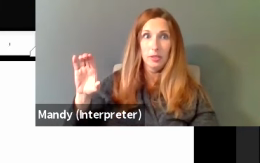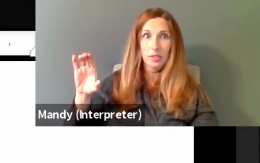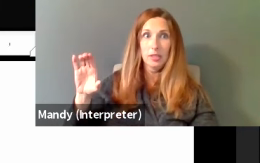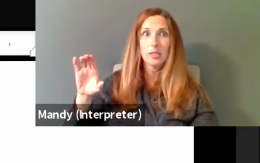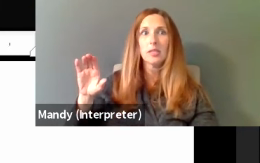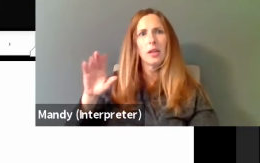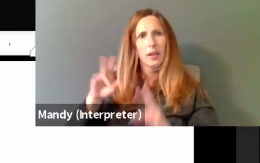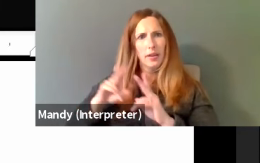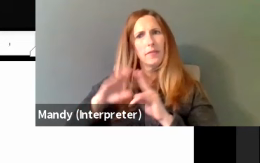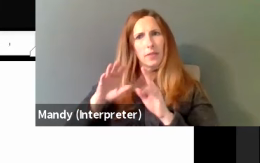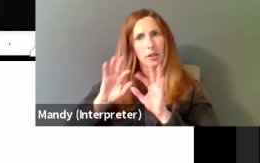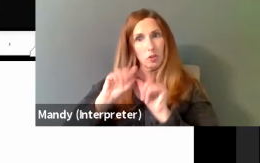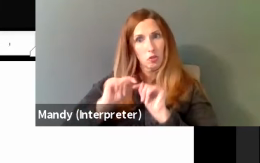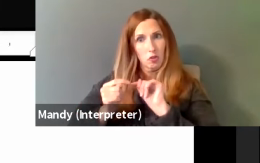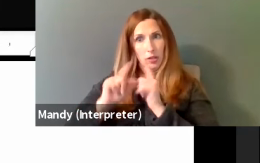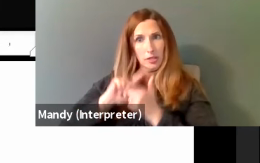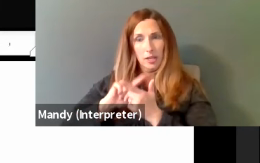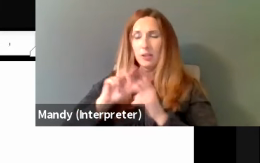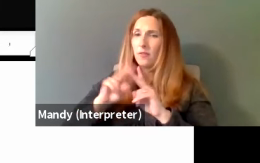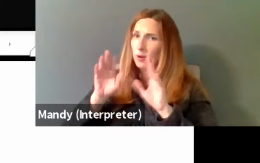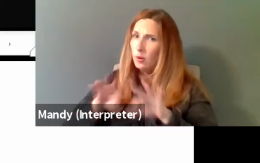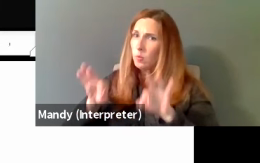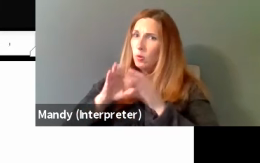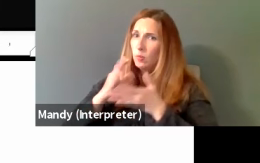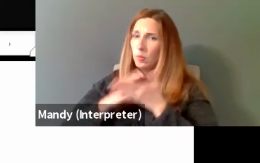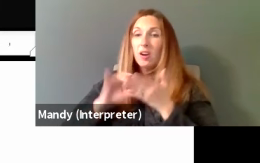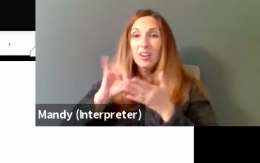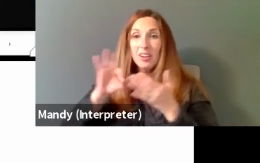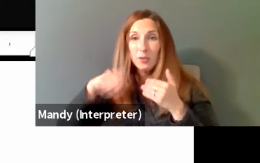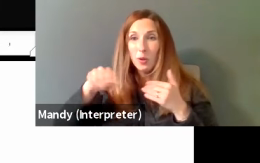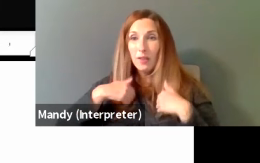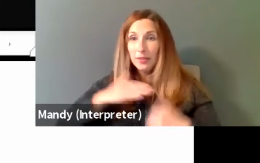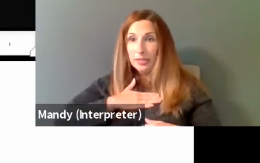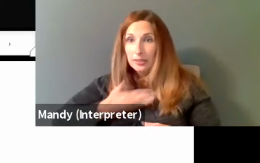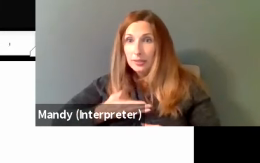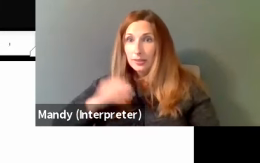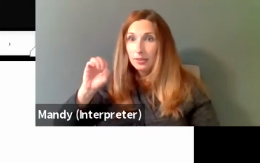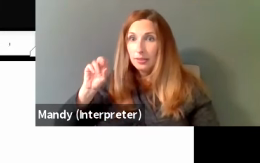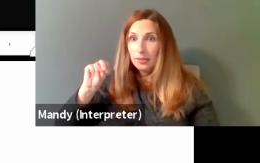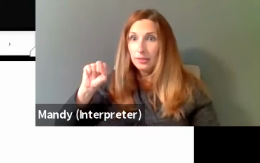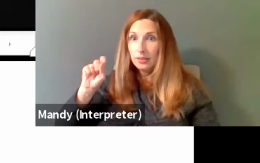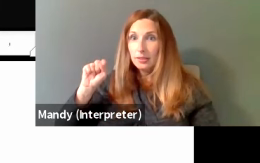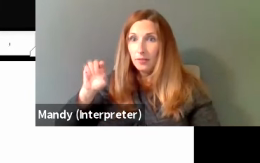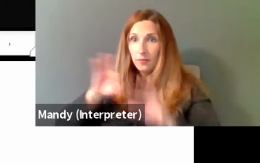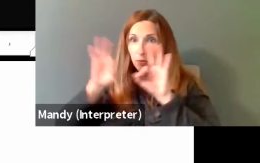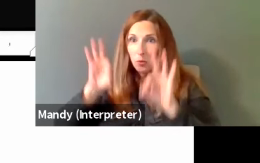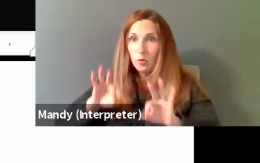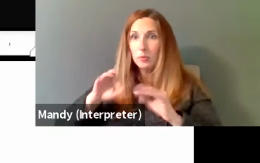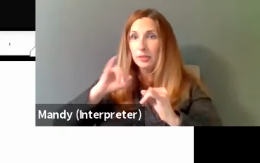and those of you who have intake forms and consent forms may already be translating those